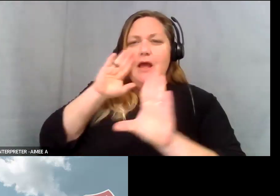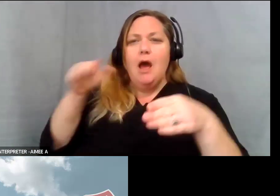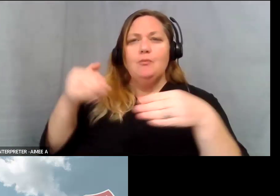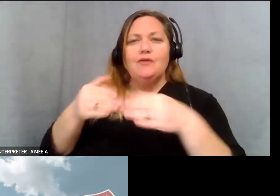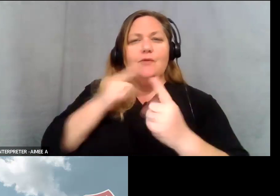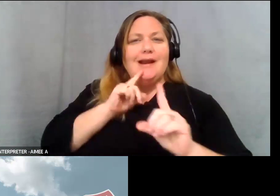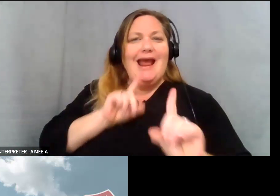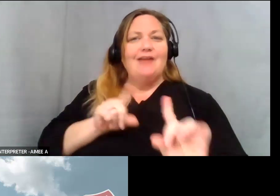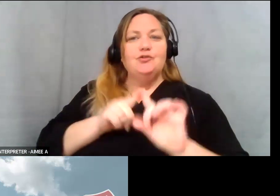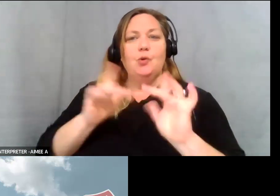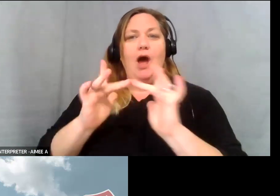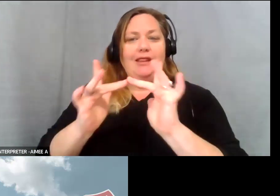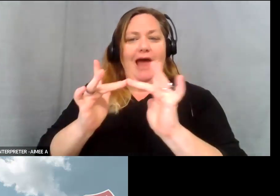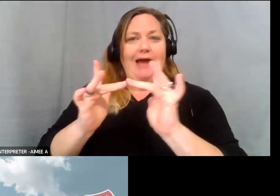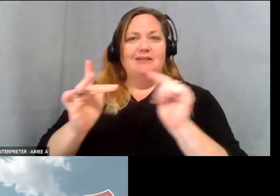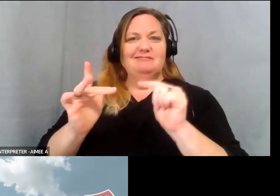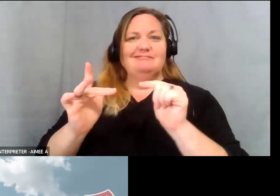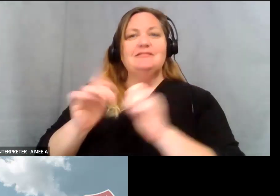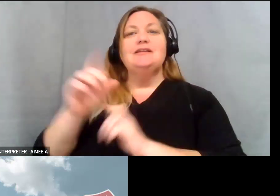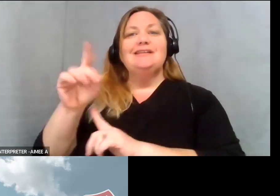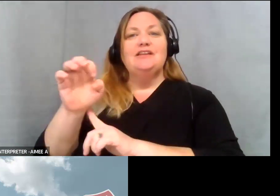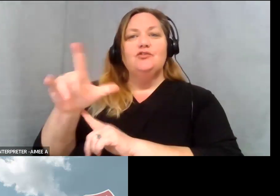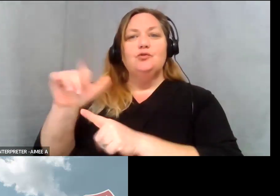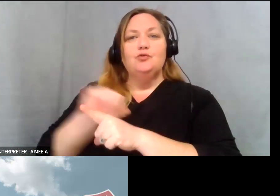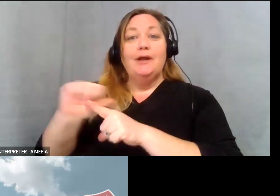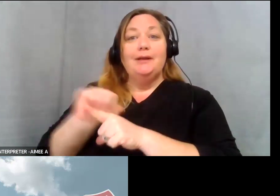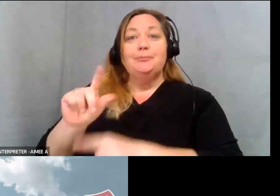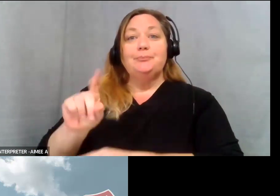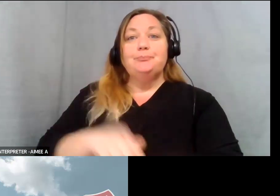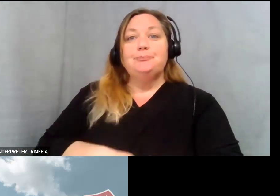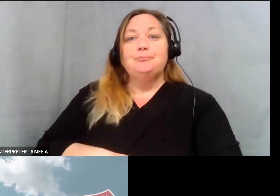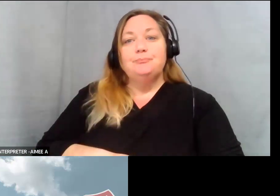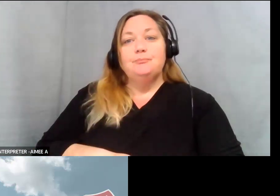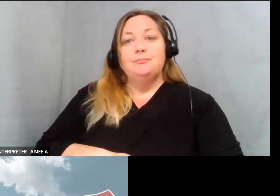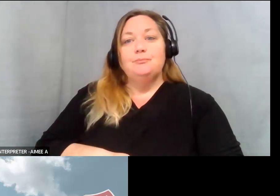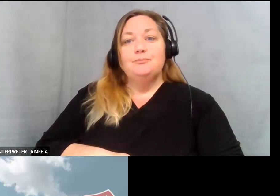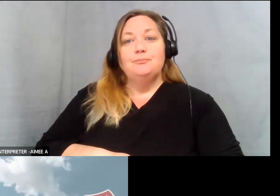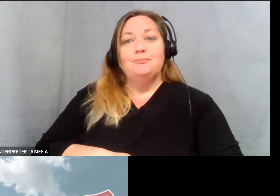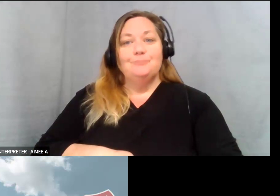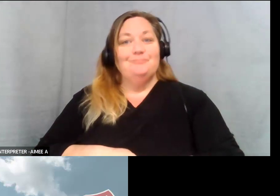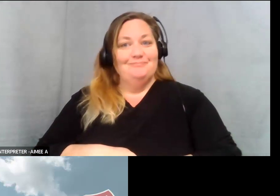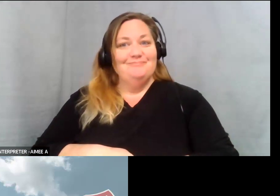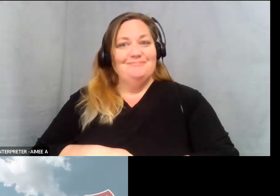to online digital training. Yeah, that's a great question,